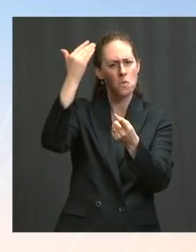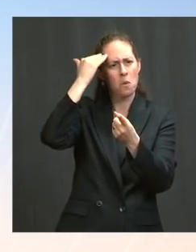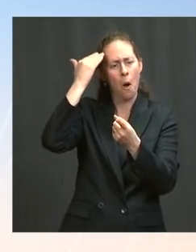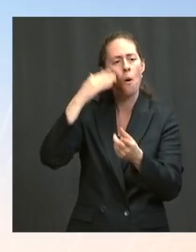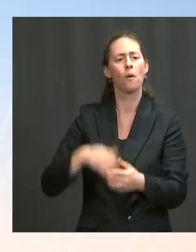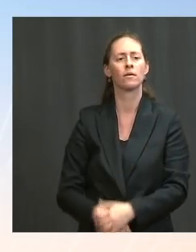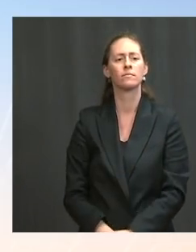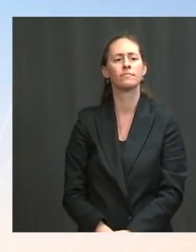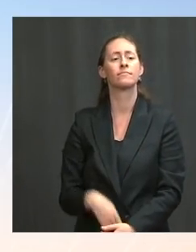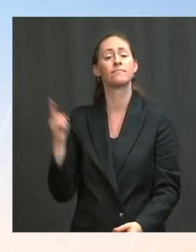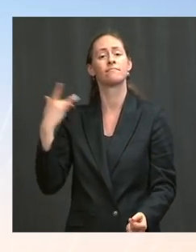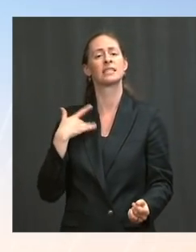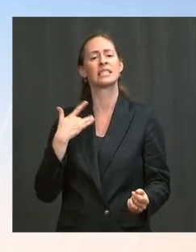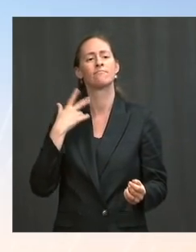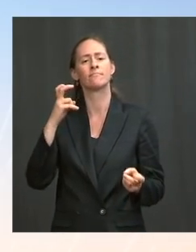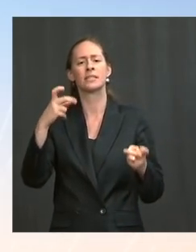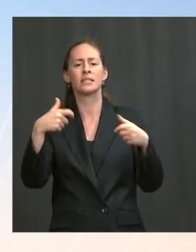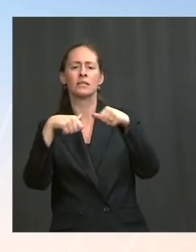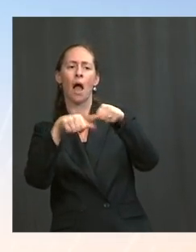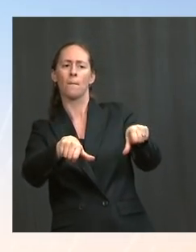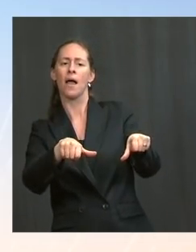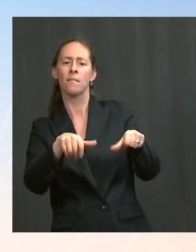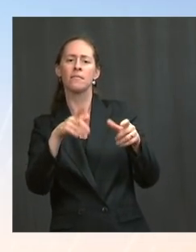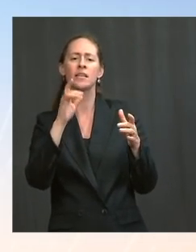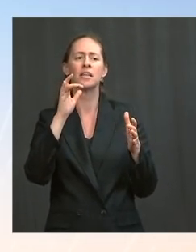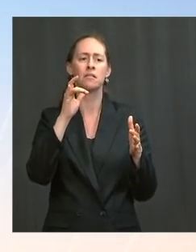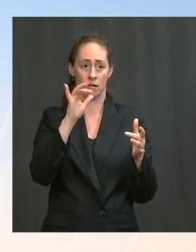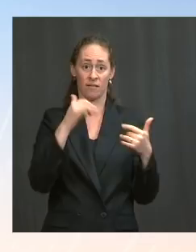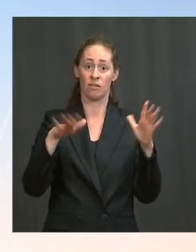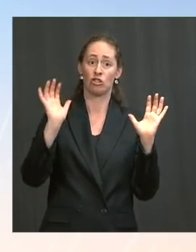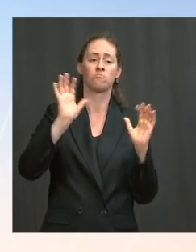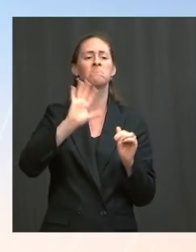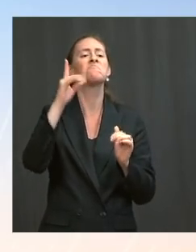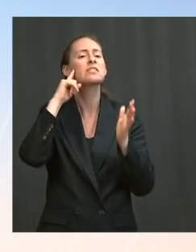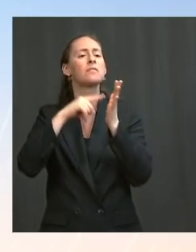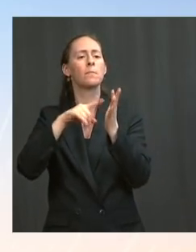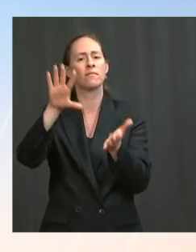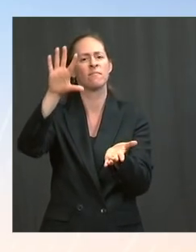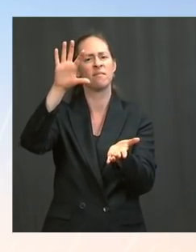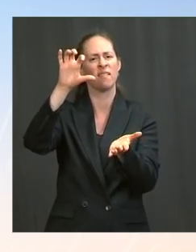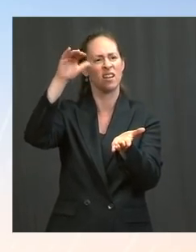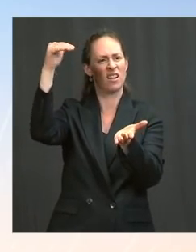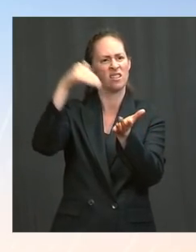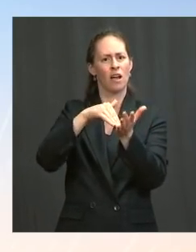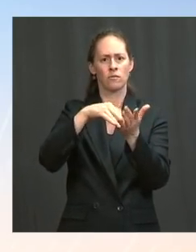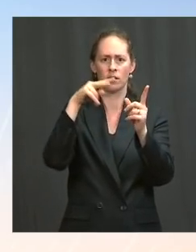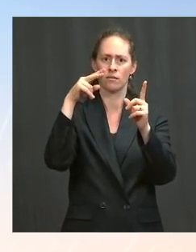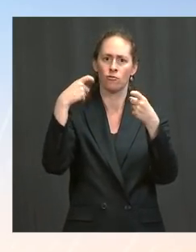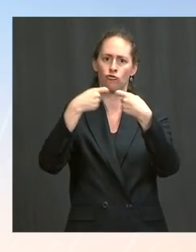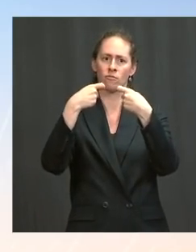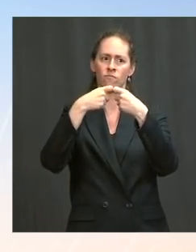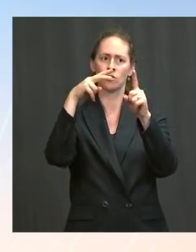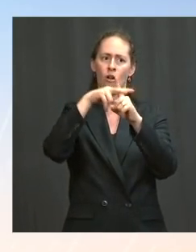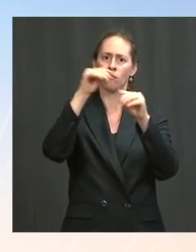So, 500,000 electric vehicle charging stations nationwide -- that's what this would help support -- with a focus on our highways,